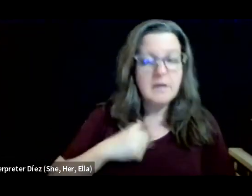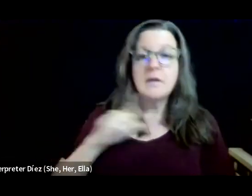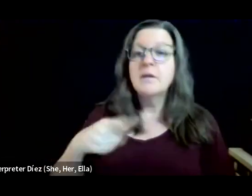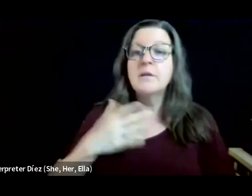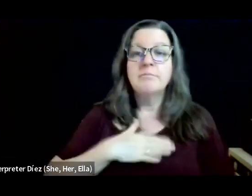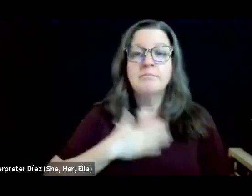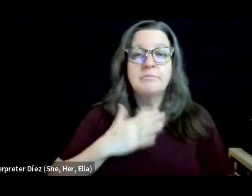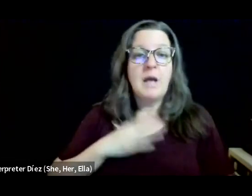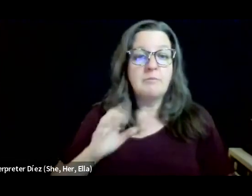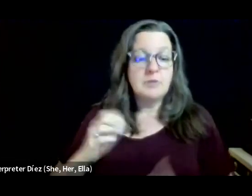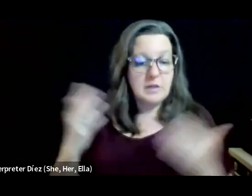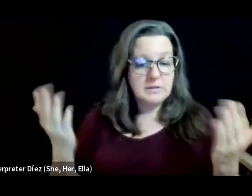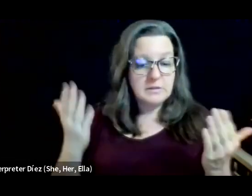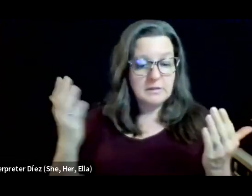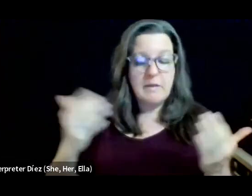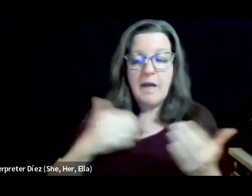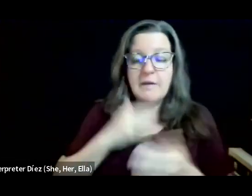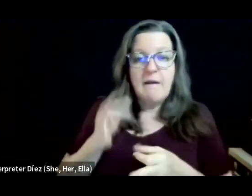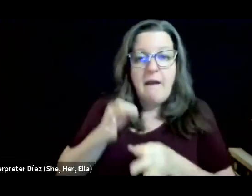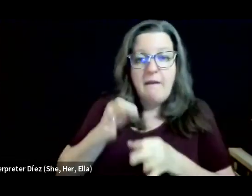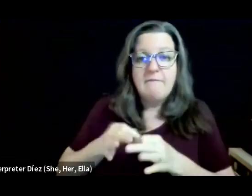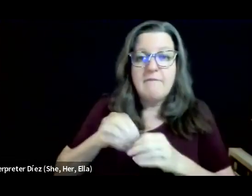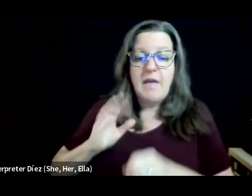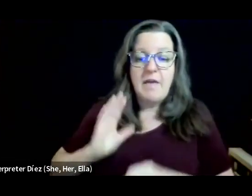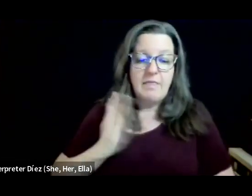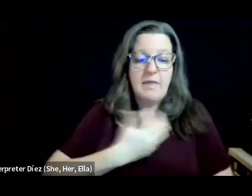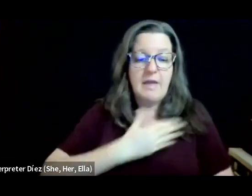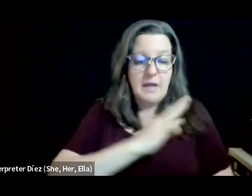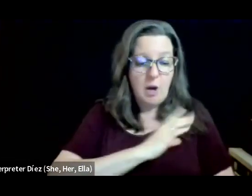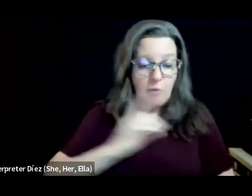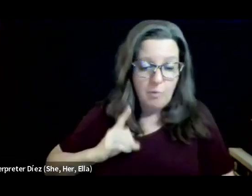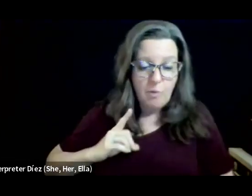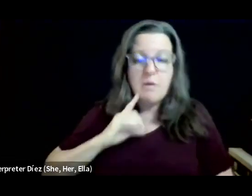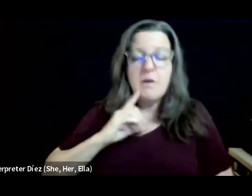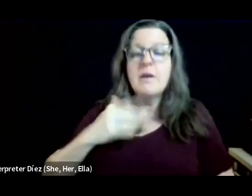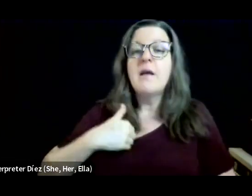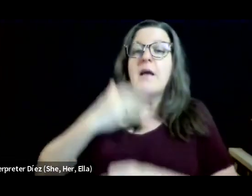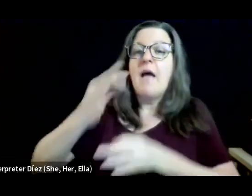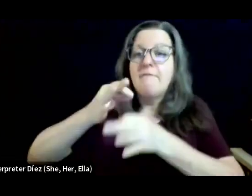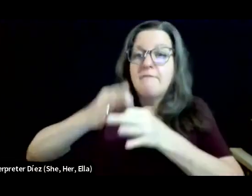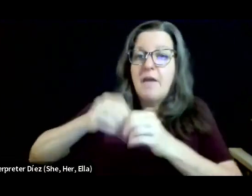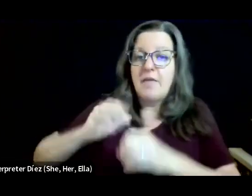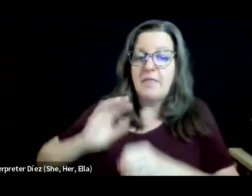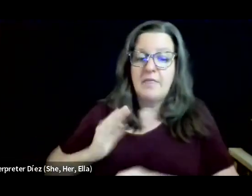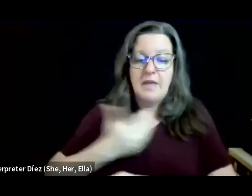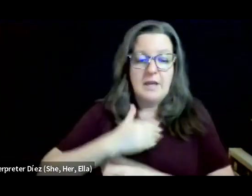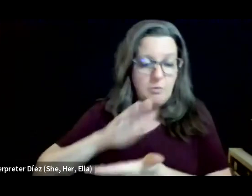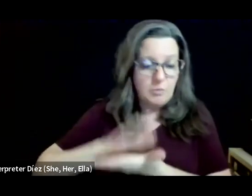Uh, I got faith in our Board up here. I got faith in our school. And I feel that we are going in the right direction.